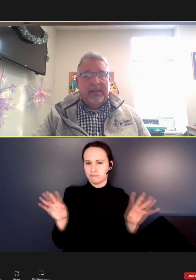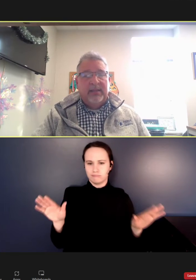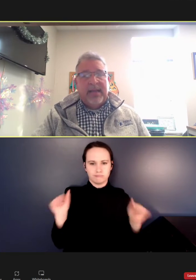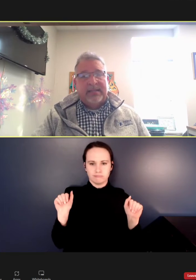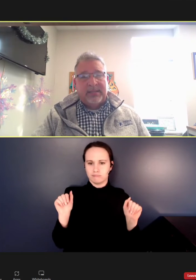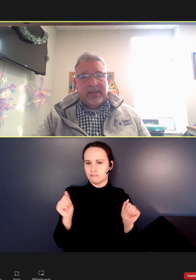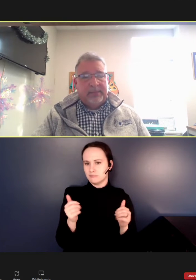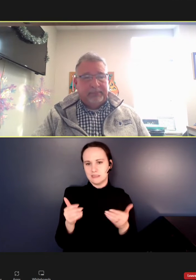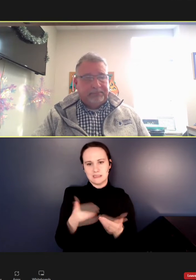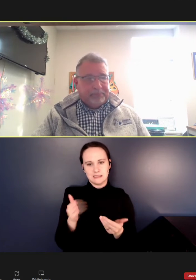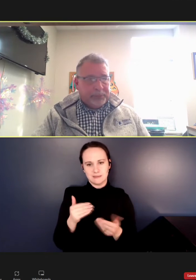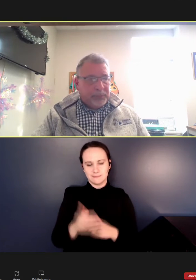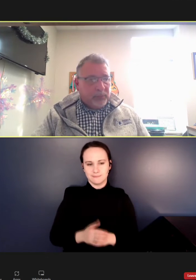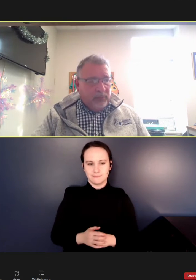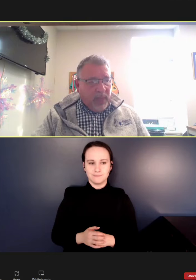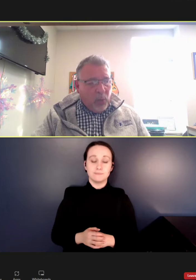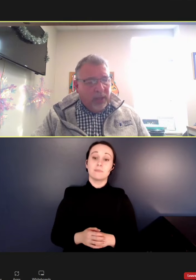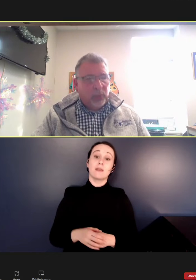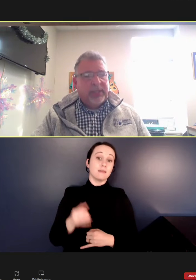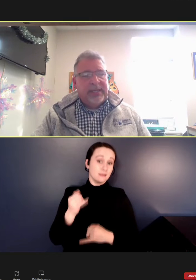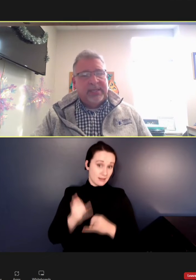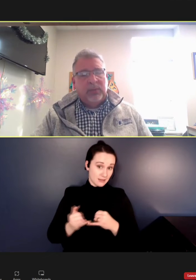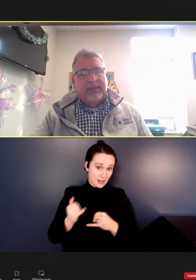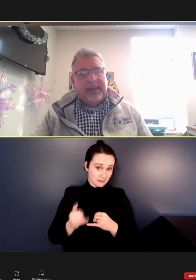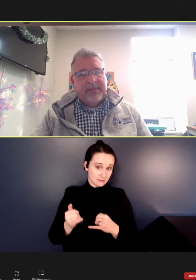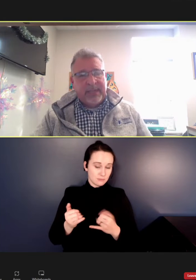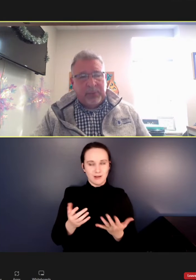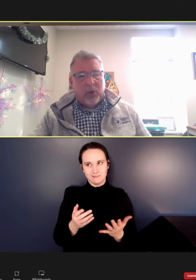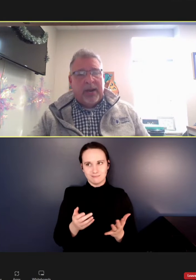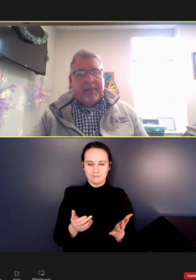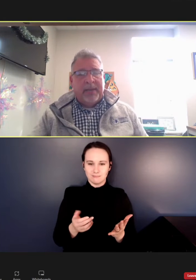And then the last thing. Well, it really isn't what the VFC program,